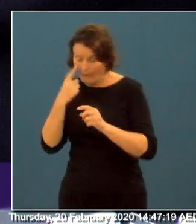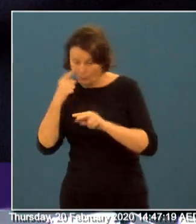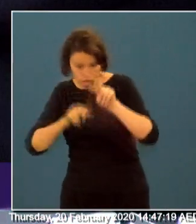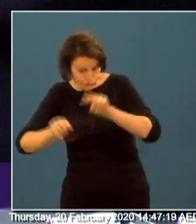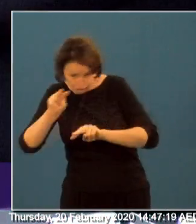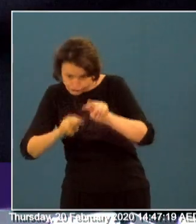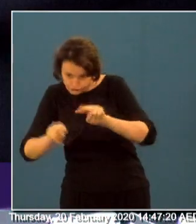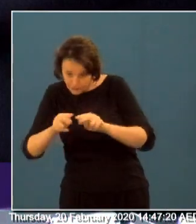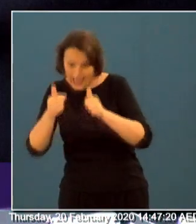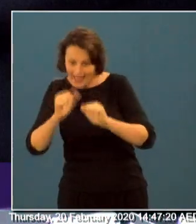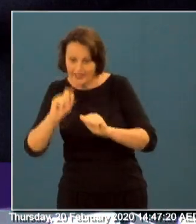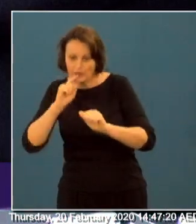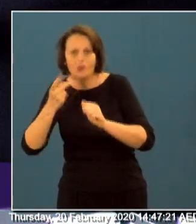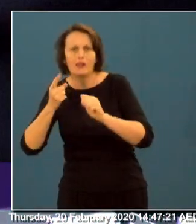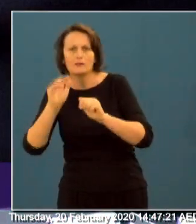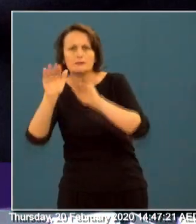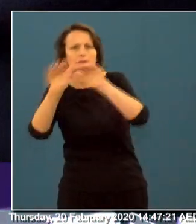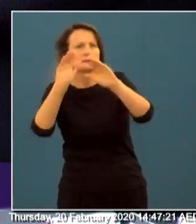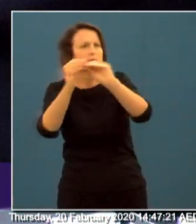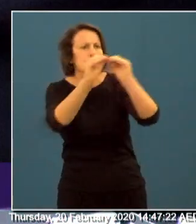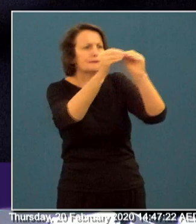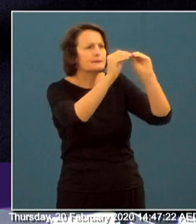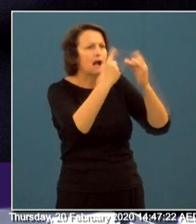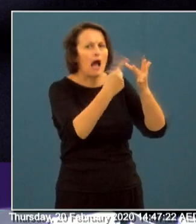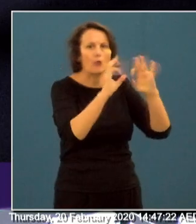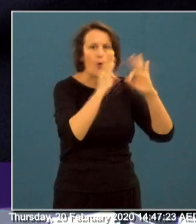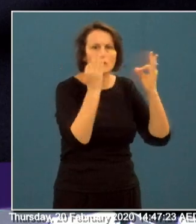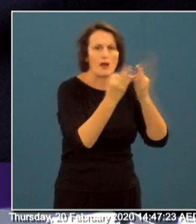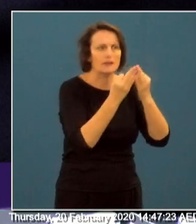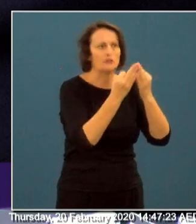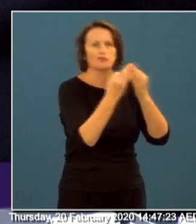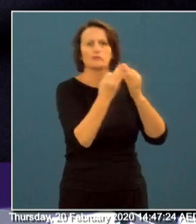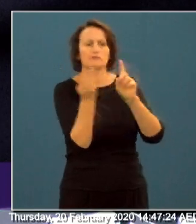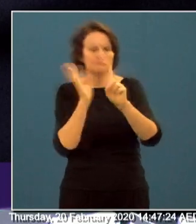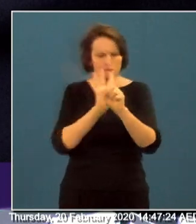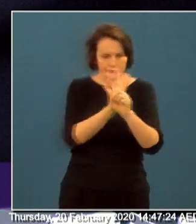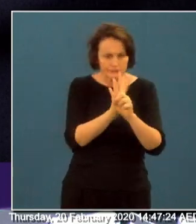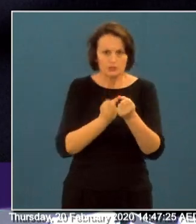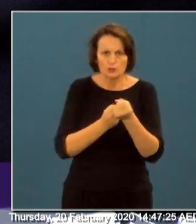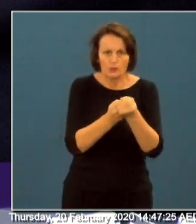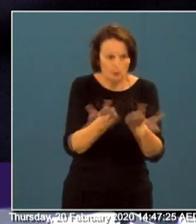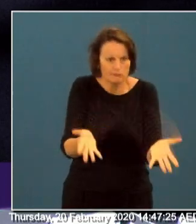So one of my concerns is that we're not sure how well other aspects of the health system will be able to continue care